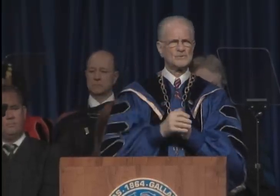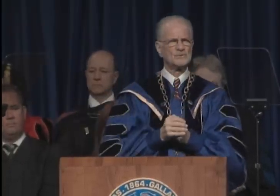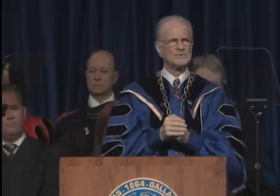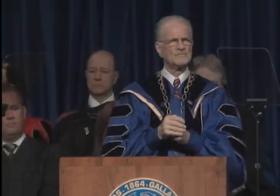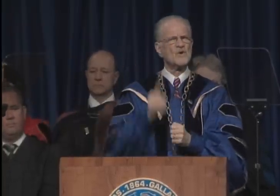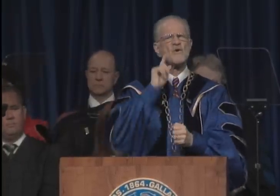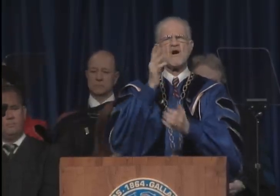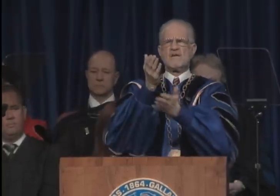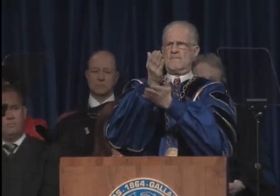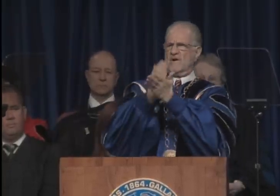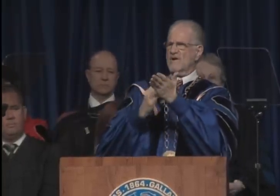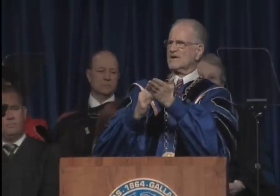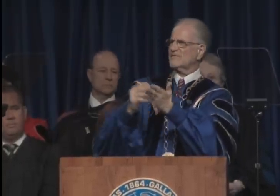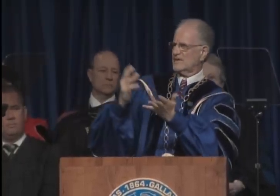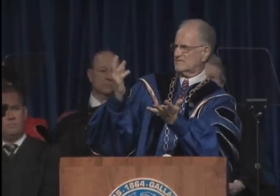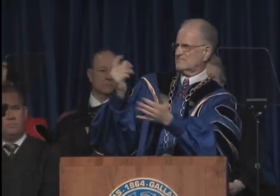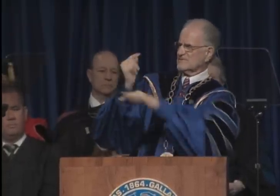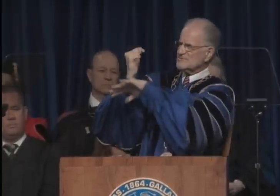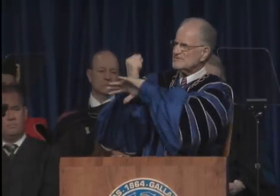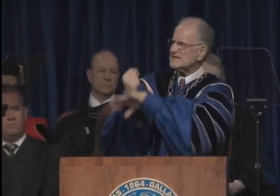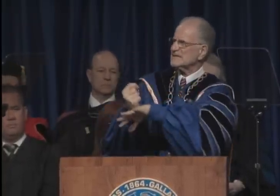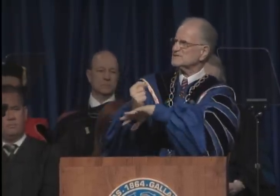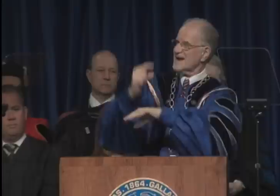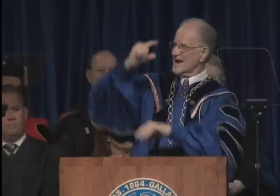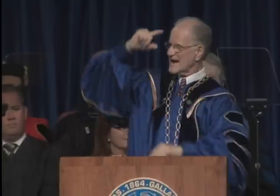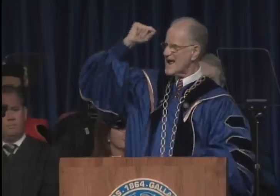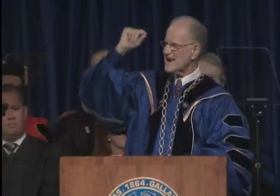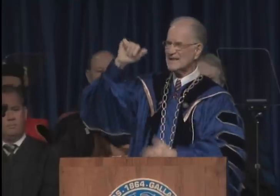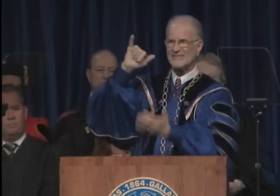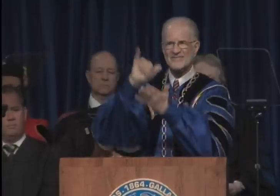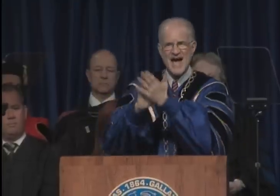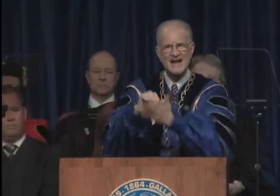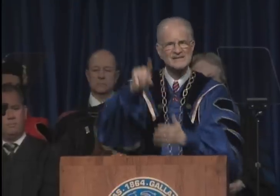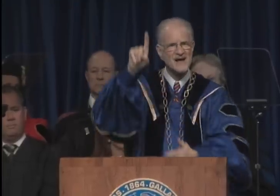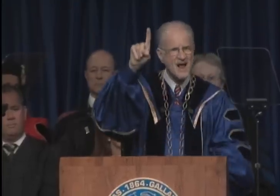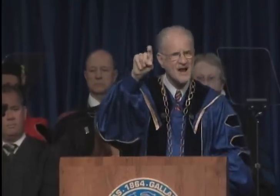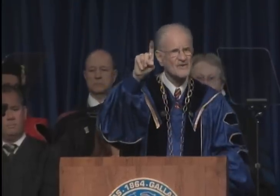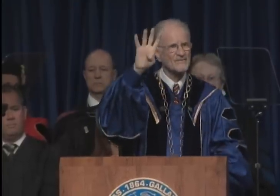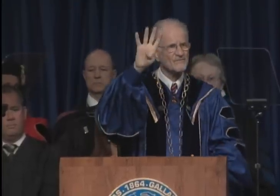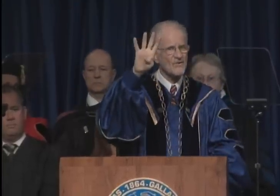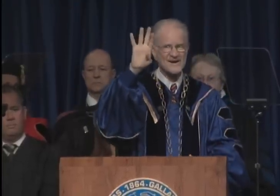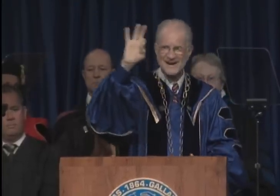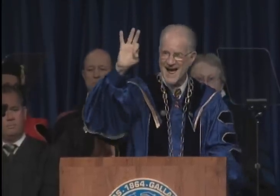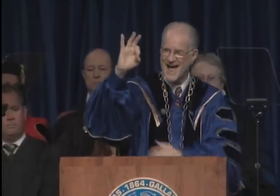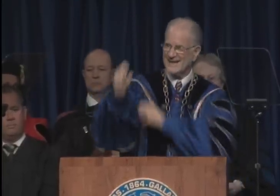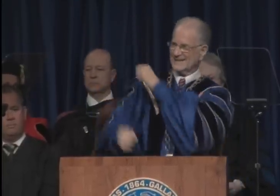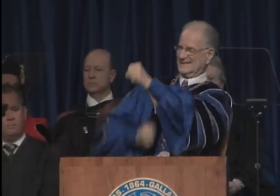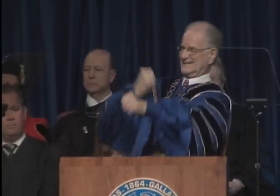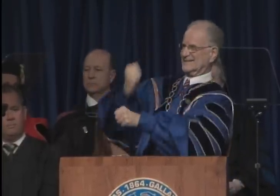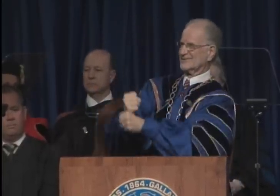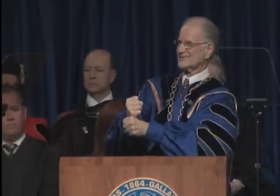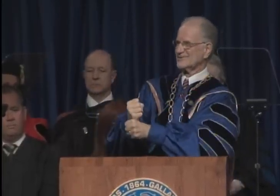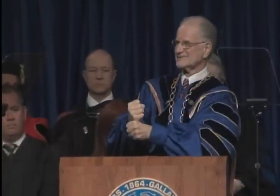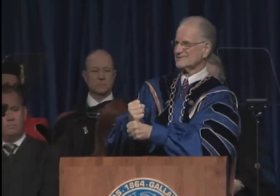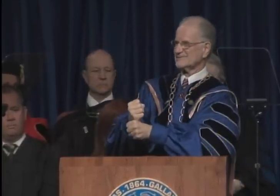You all have so much respect from everyone in the room. You are part of a tradition at Gallaudet